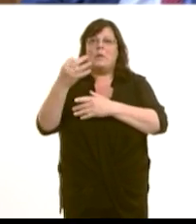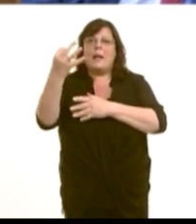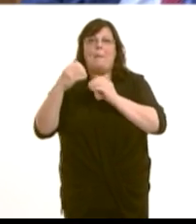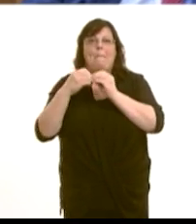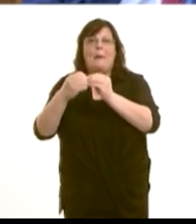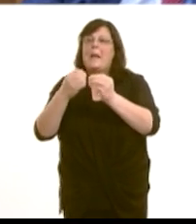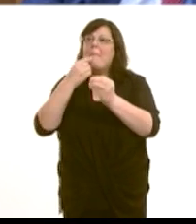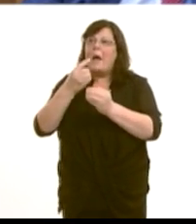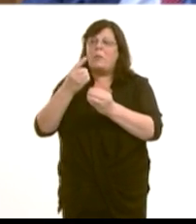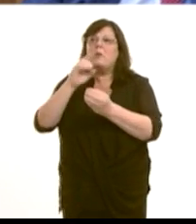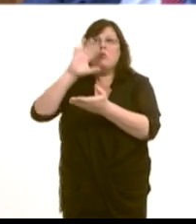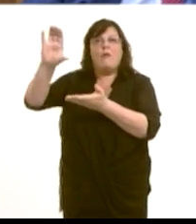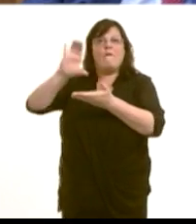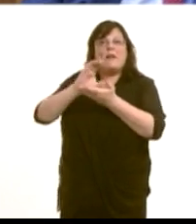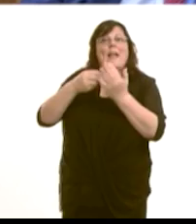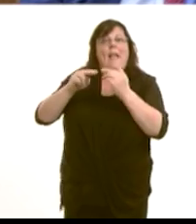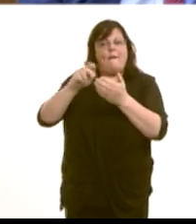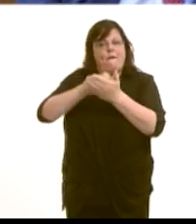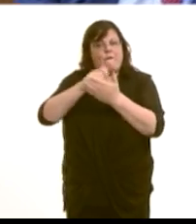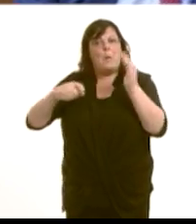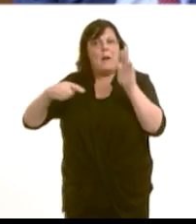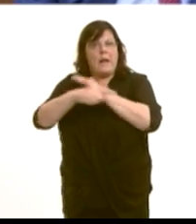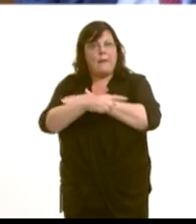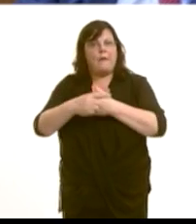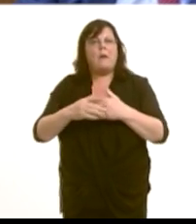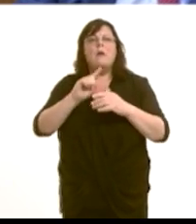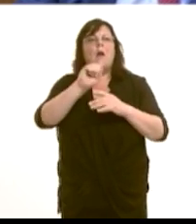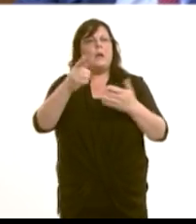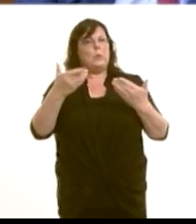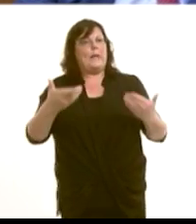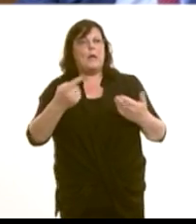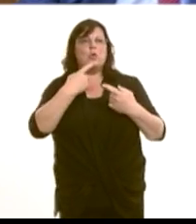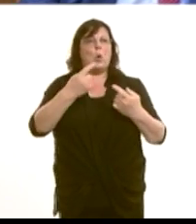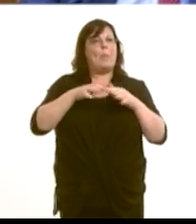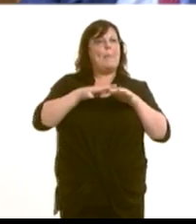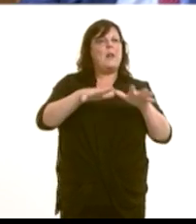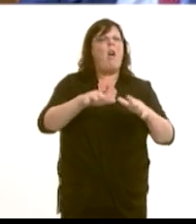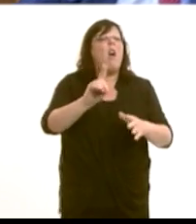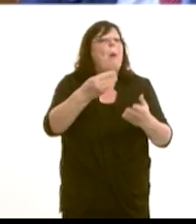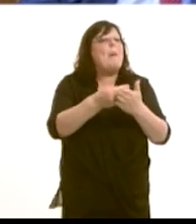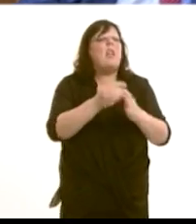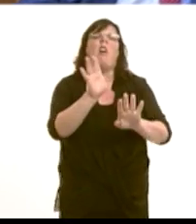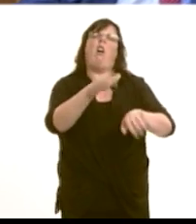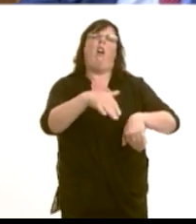if we left the EU. And, today, he told the media that it wasnít about money, it was about outcomes.